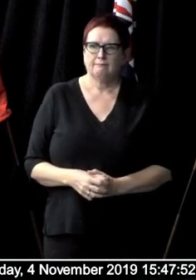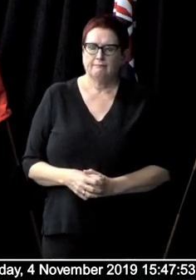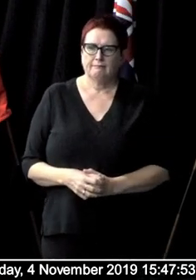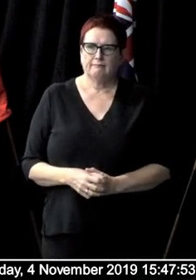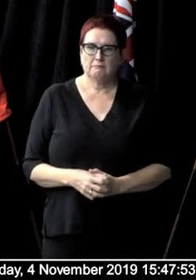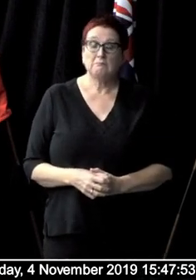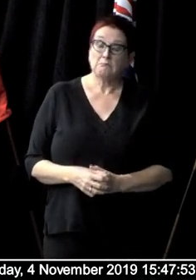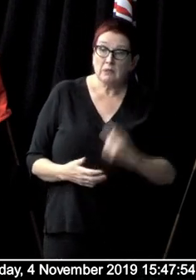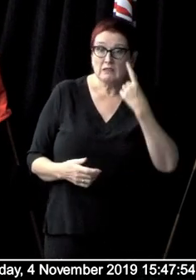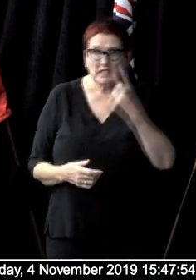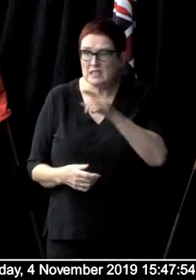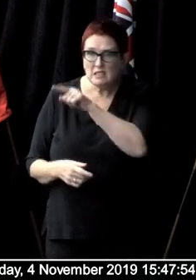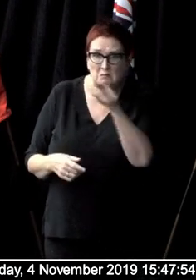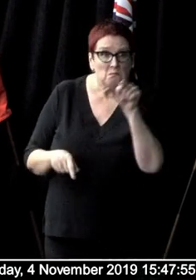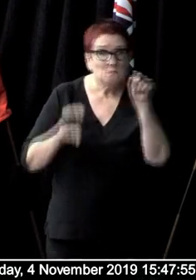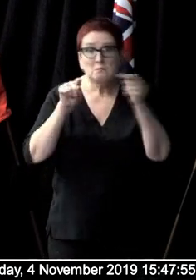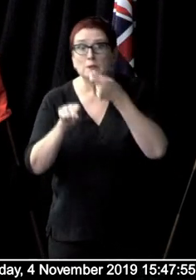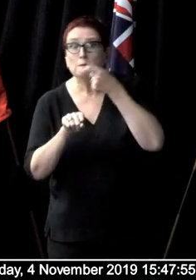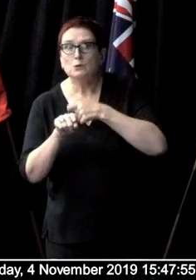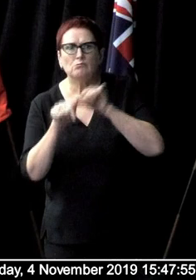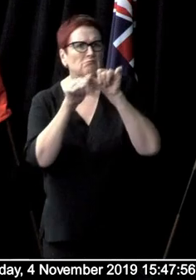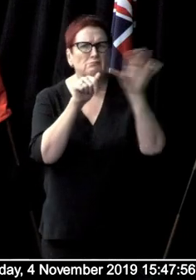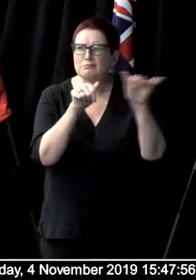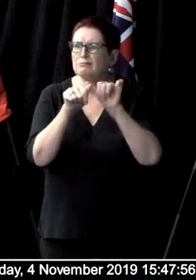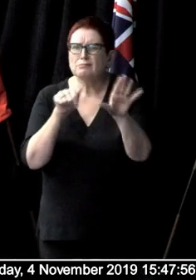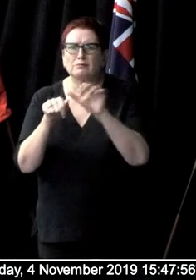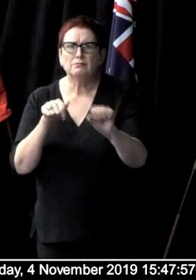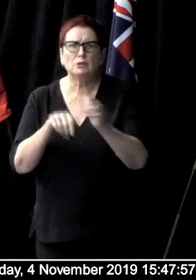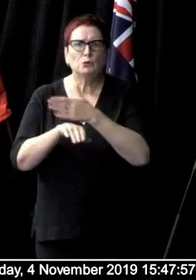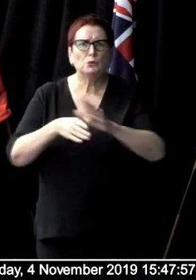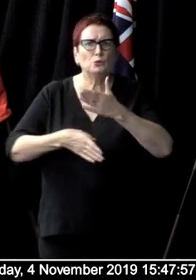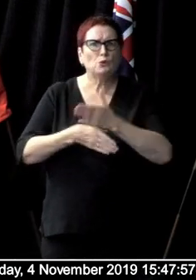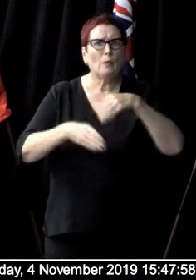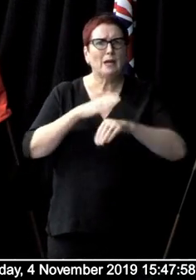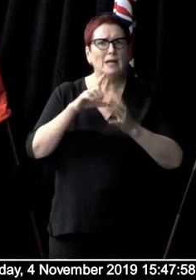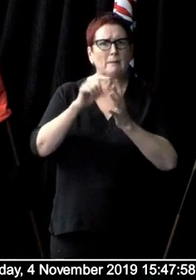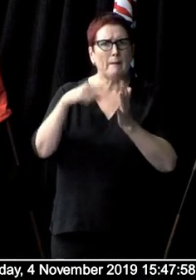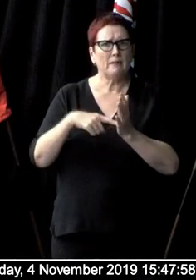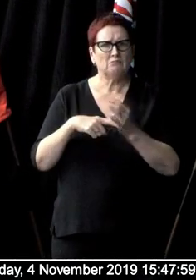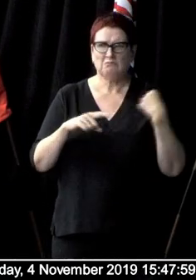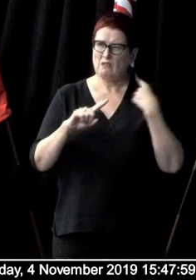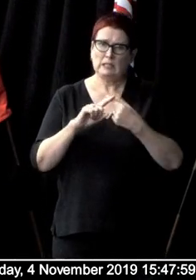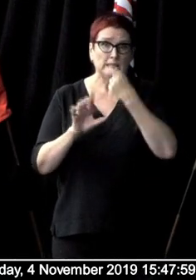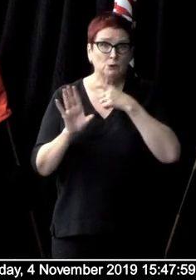excellent new roles within the Department over the last couple of years which have